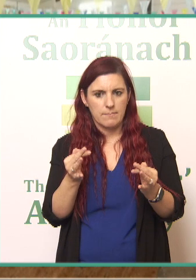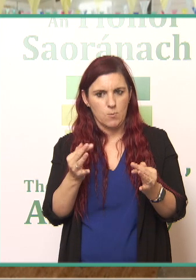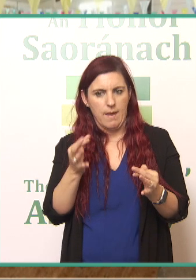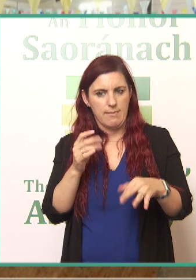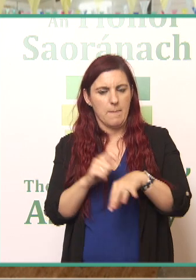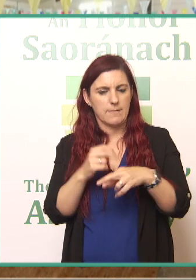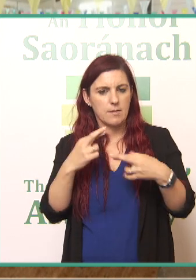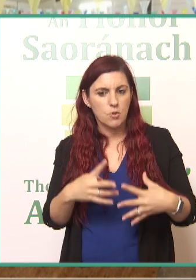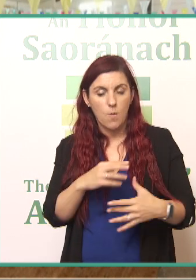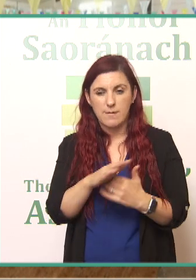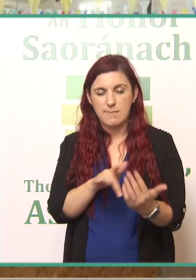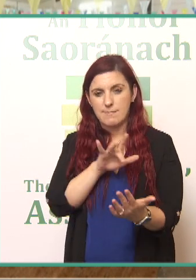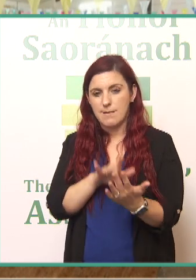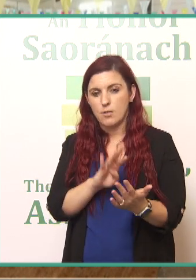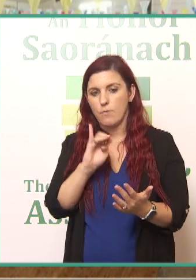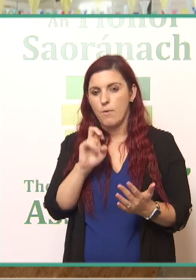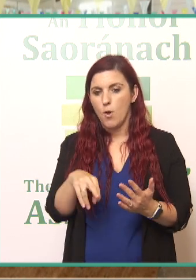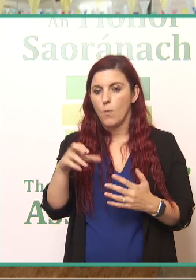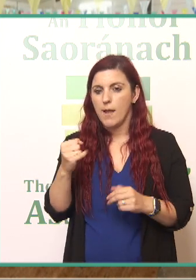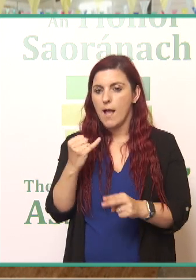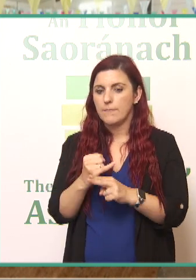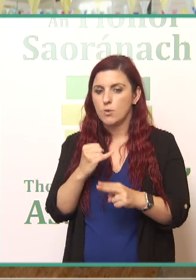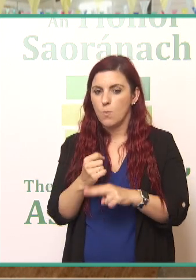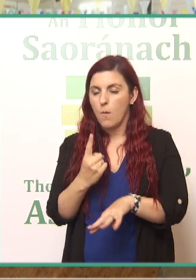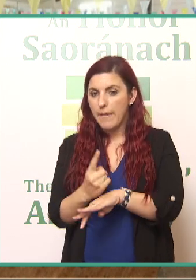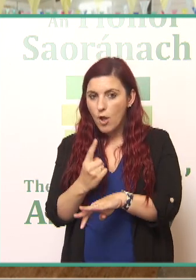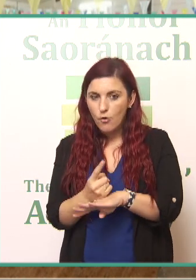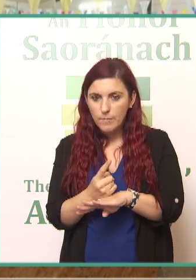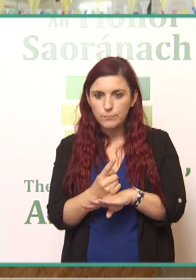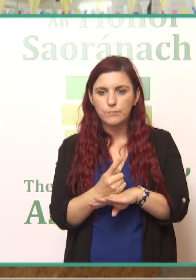right in the heart of the barn between the school and the church we have a little office and that's